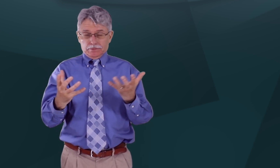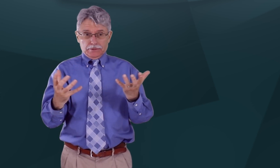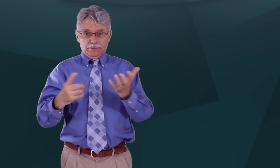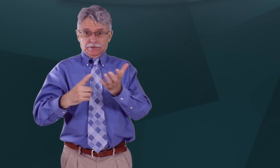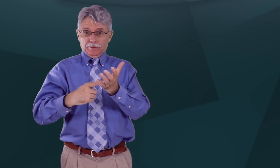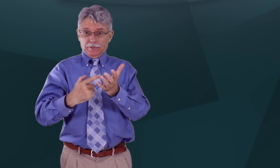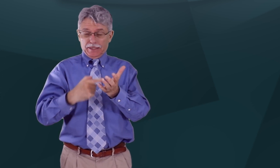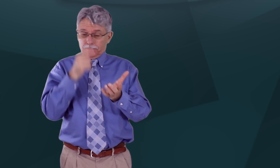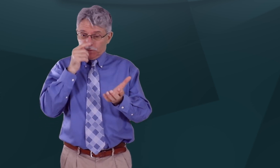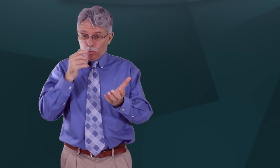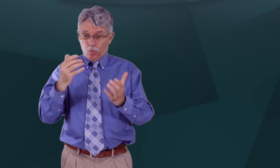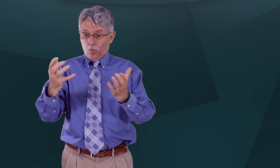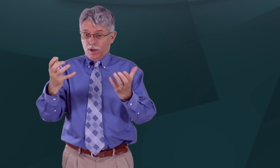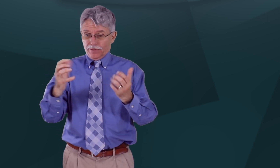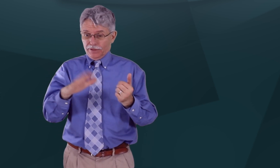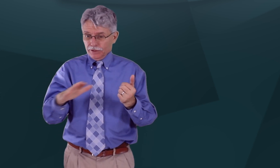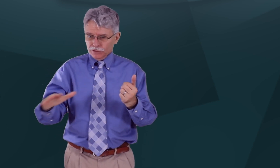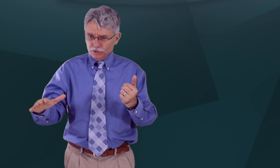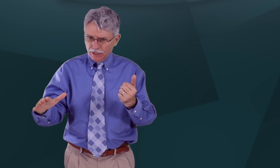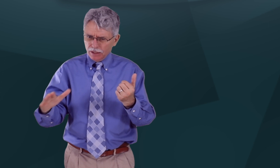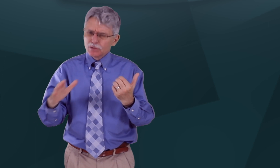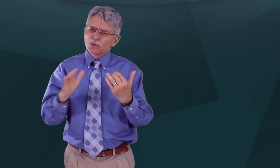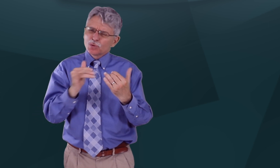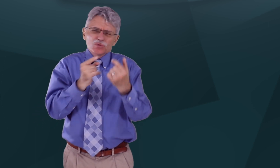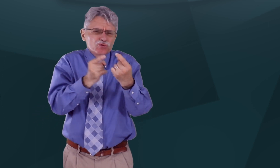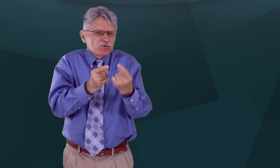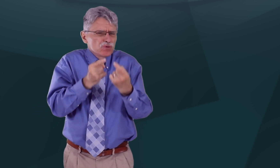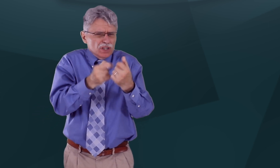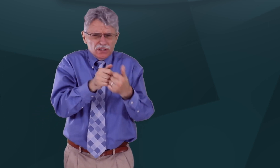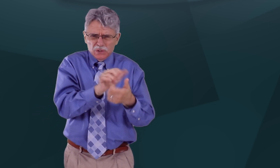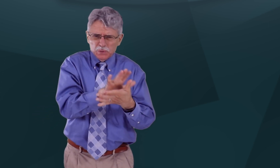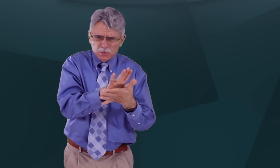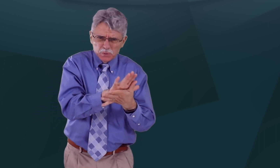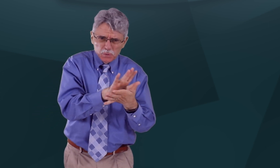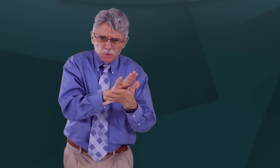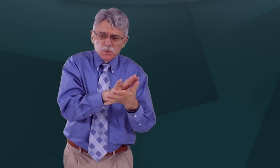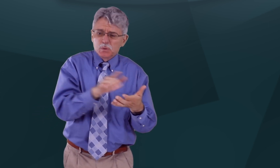sometimes they would want their child, who's really struggling in school,